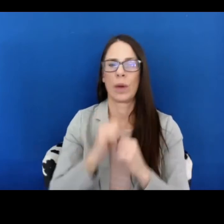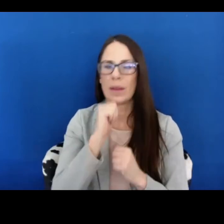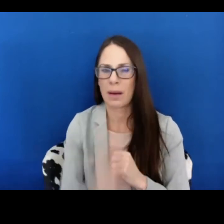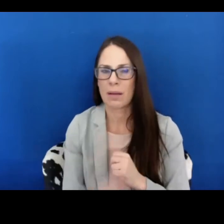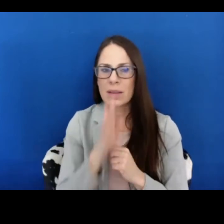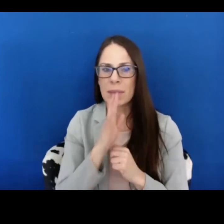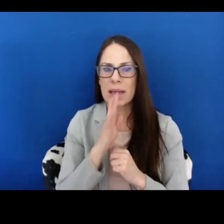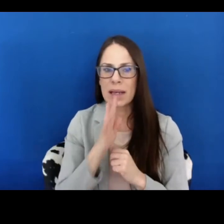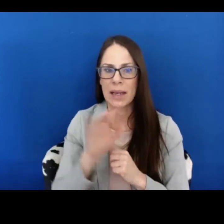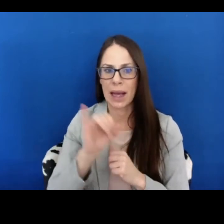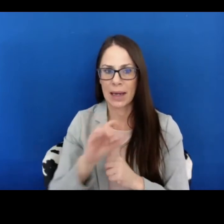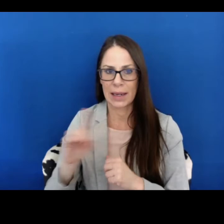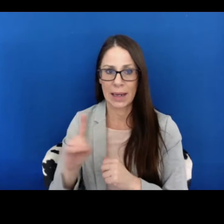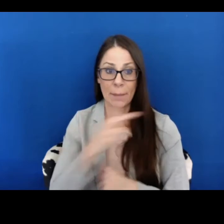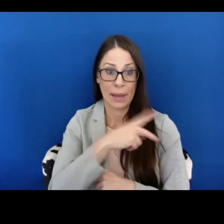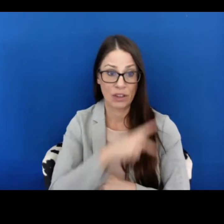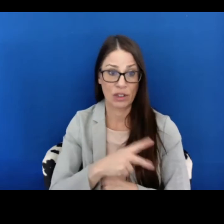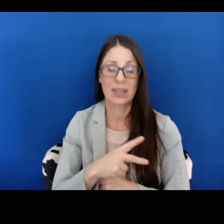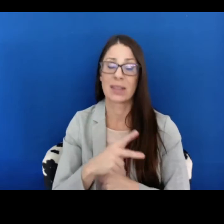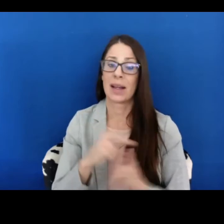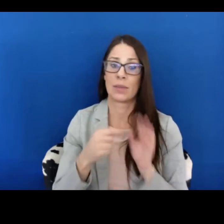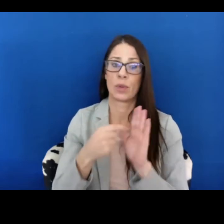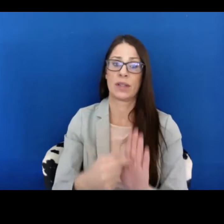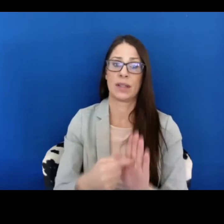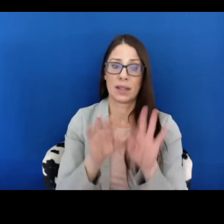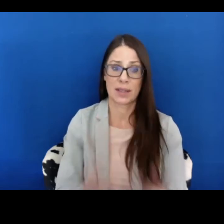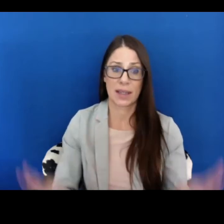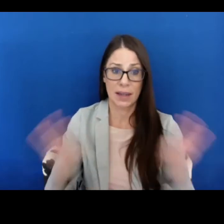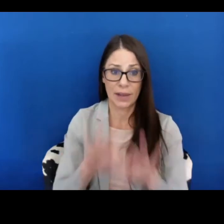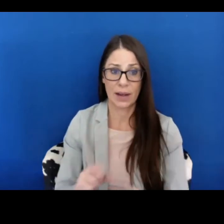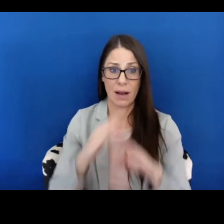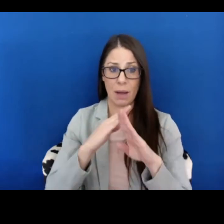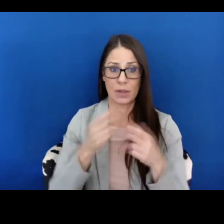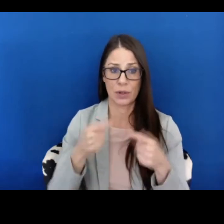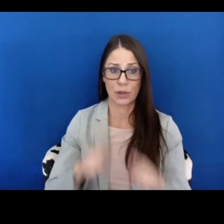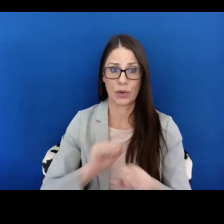disabled patient has presented significant obstacles during the Cuban 19 pandemic.